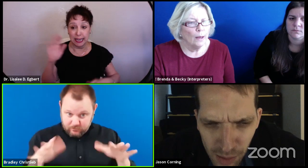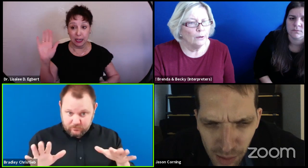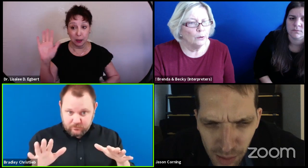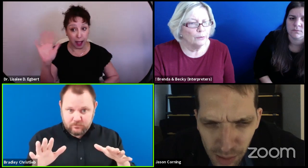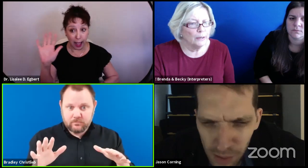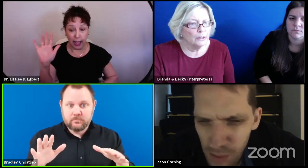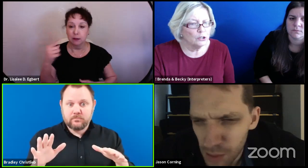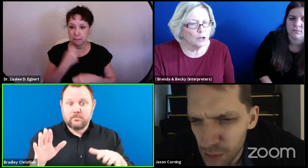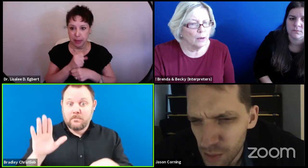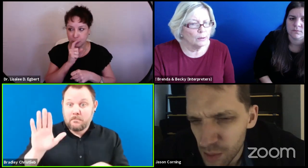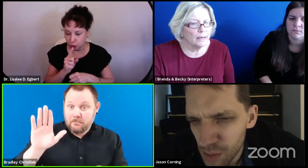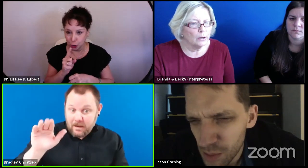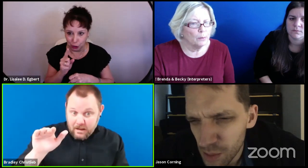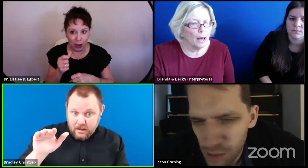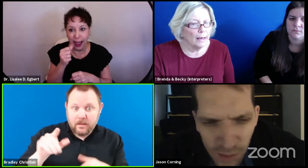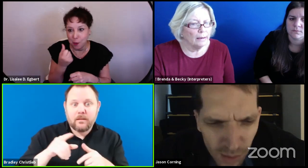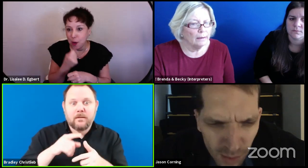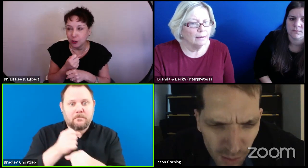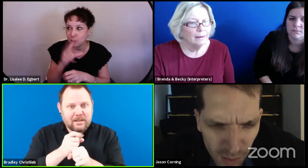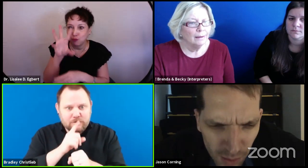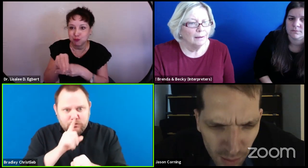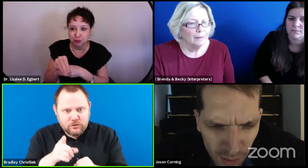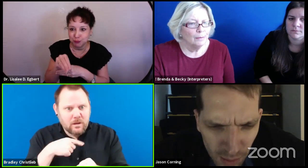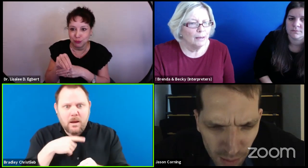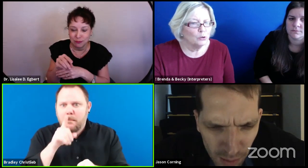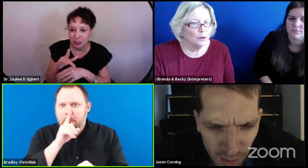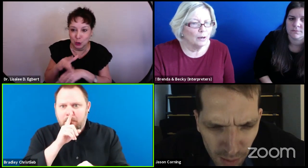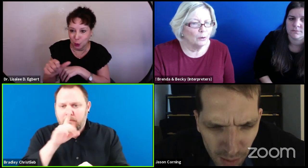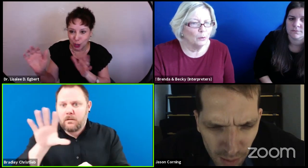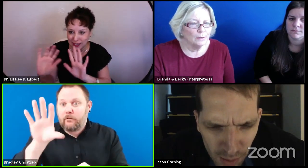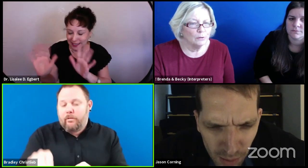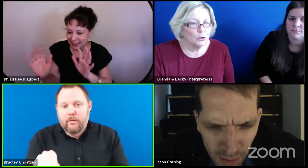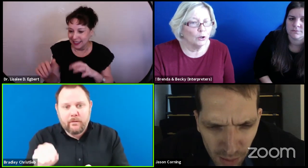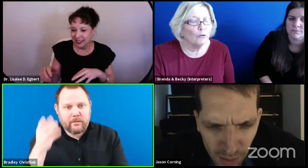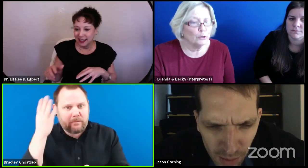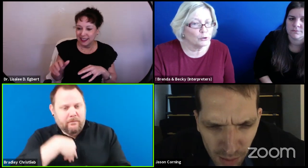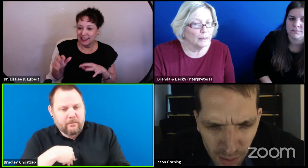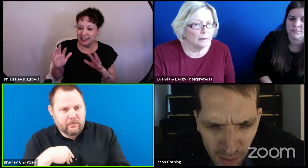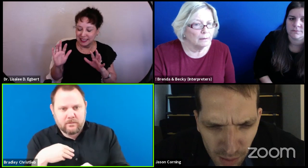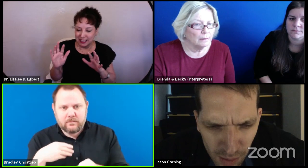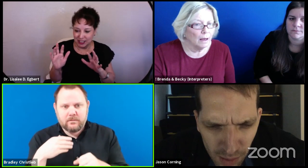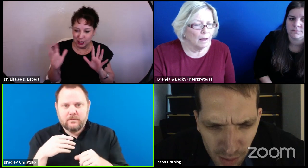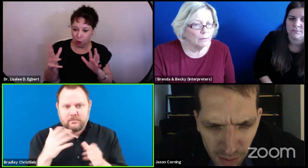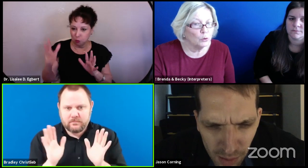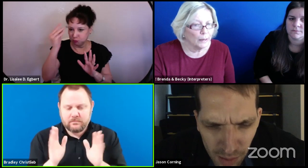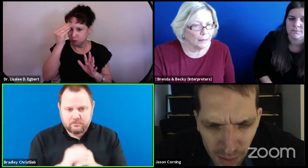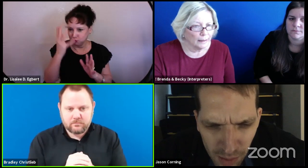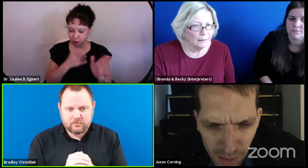When you are finished, I will say goodbye to be sure I don't turn off your screen too